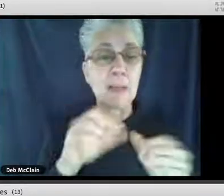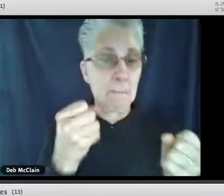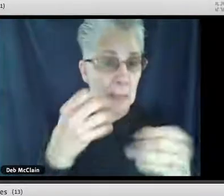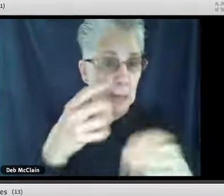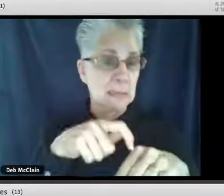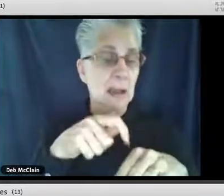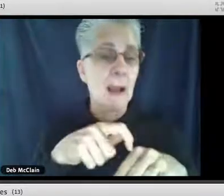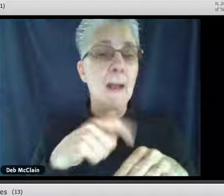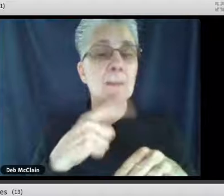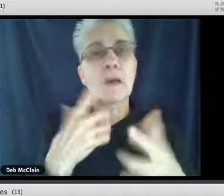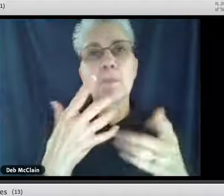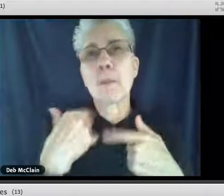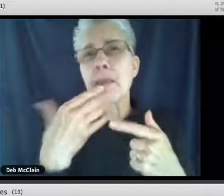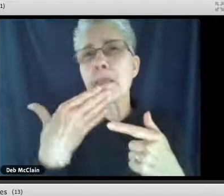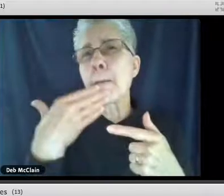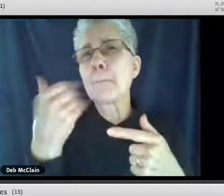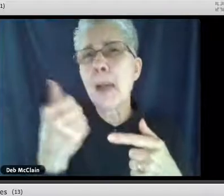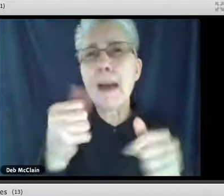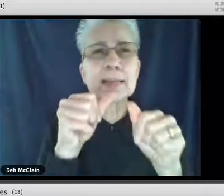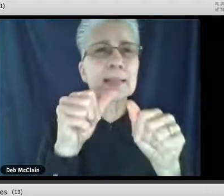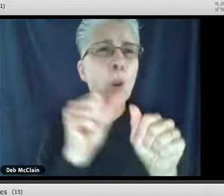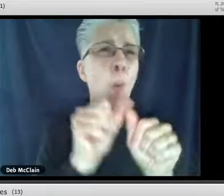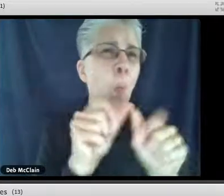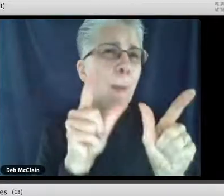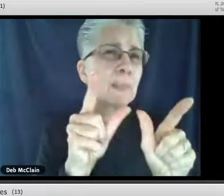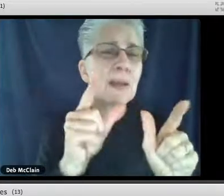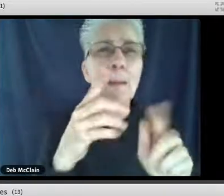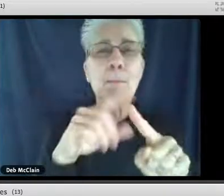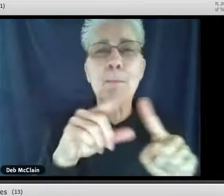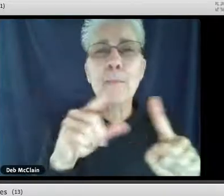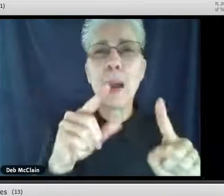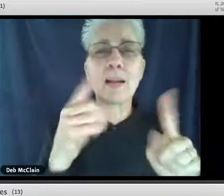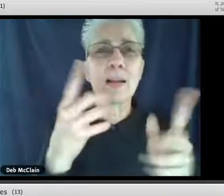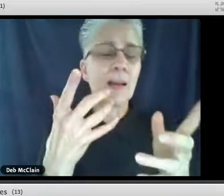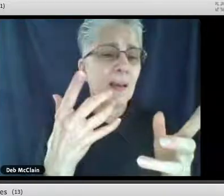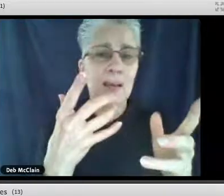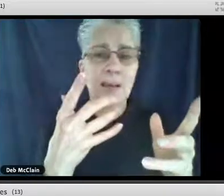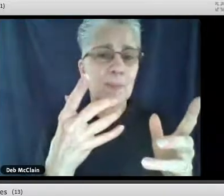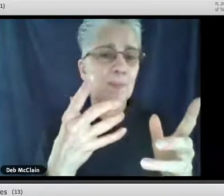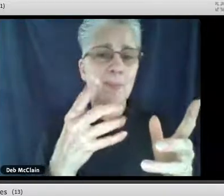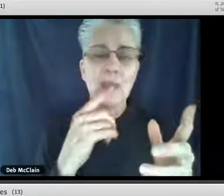and it might have been the best site, and we just... And it's a quick, like,